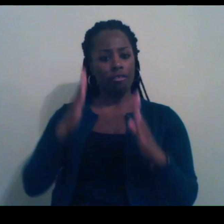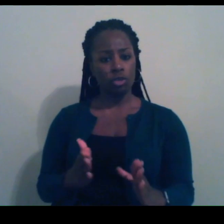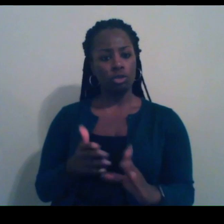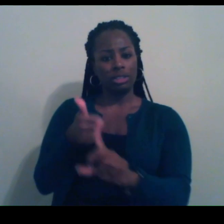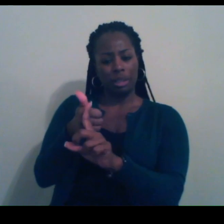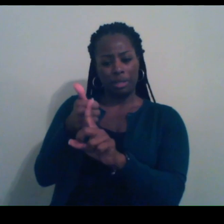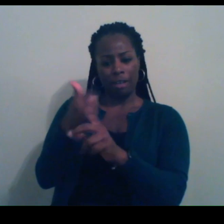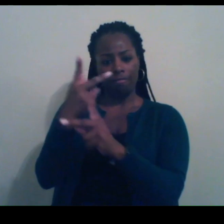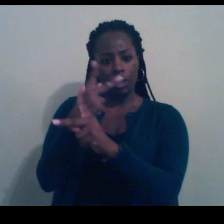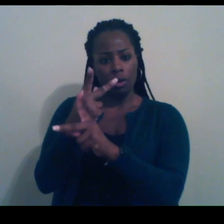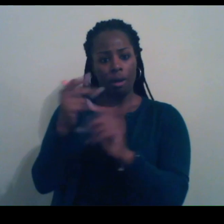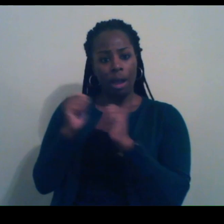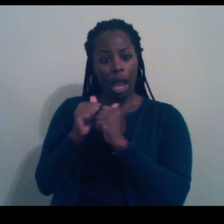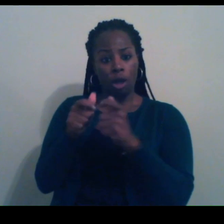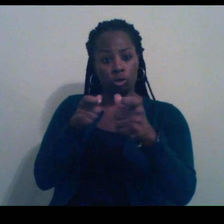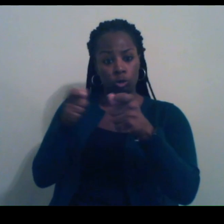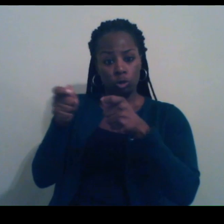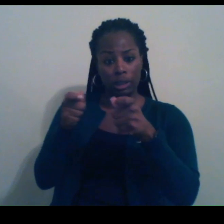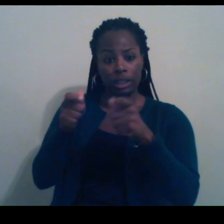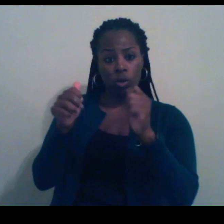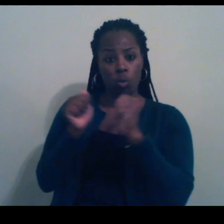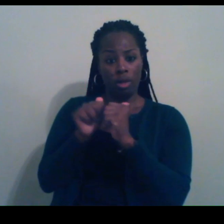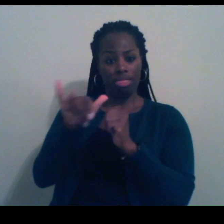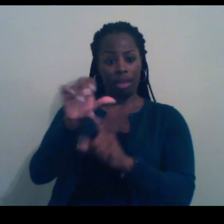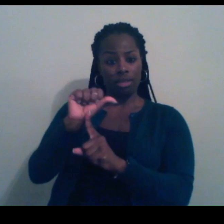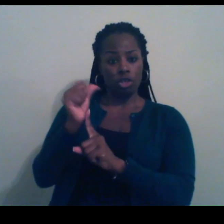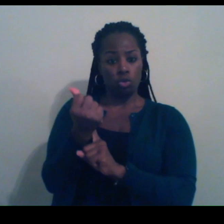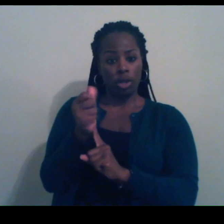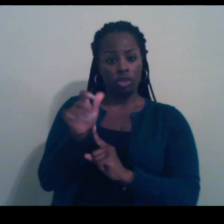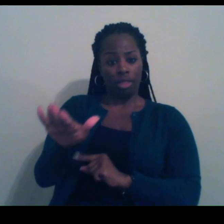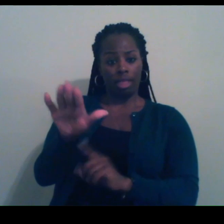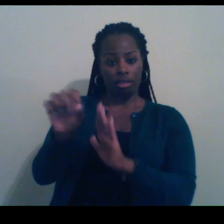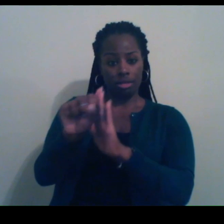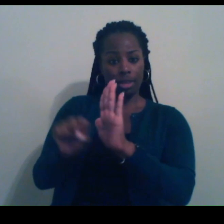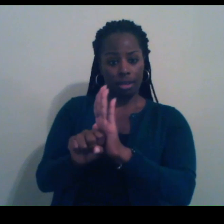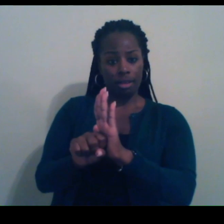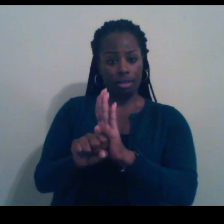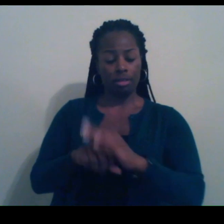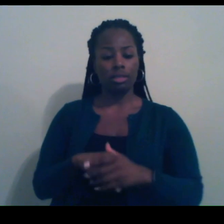have taken repatriated personnel I can say that what I hear from the nation's